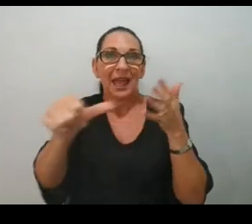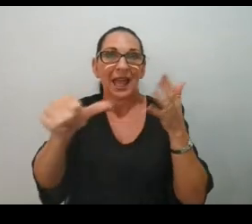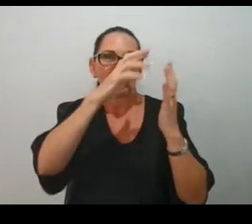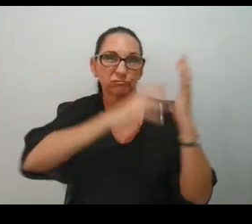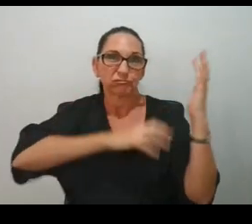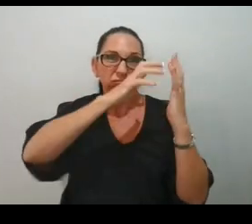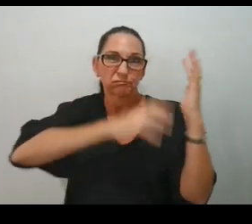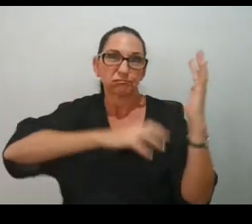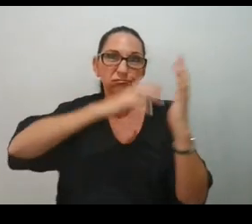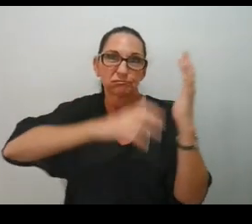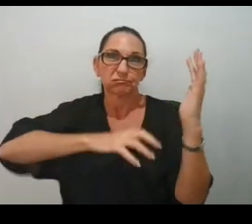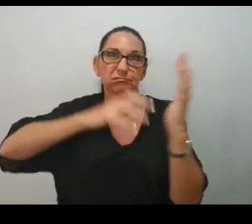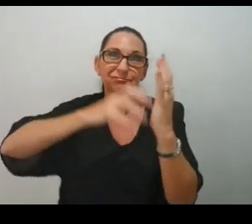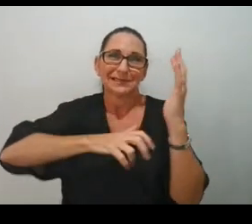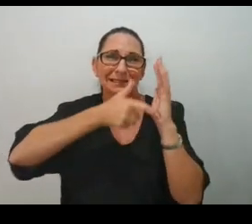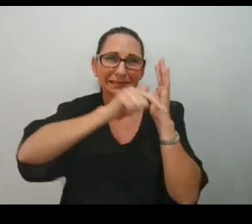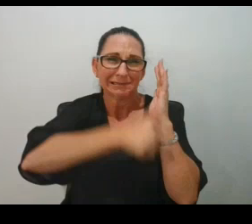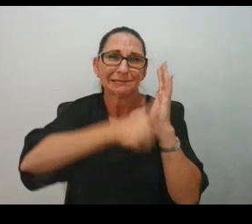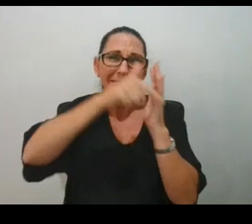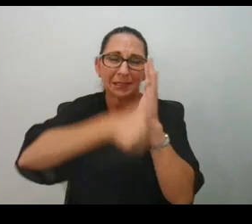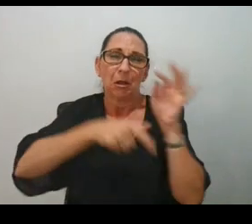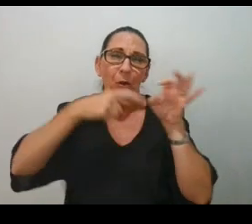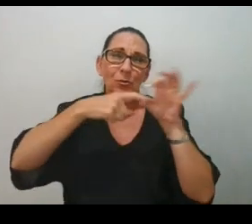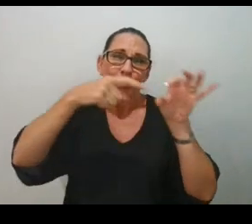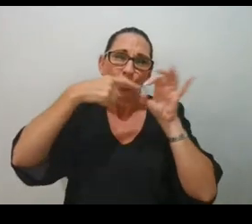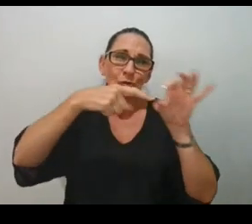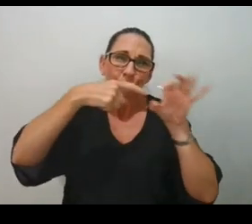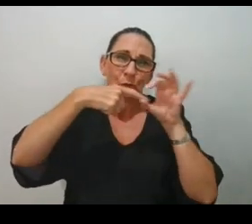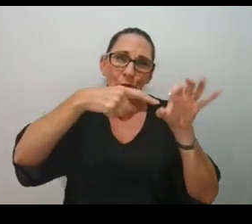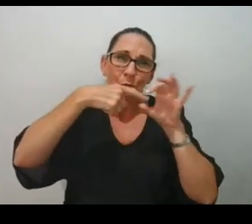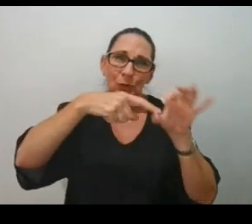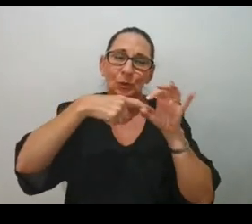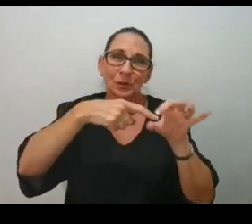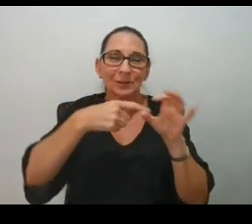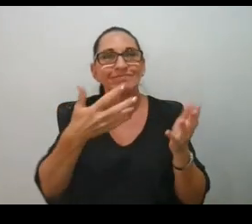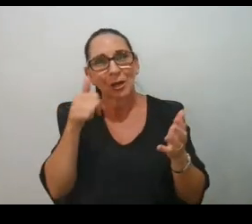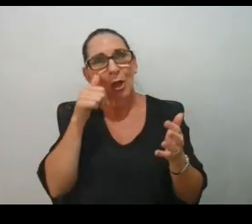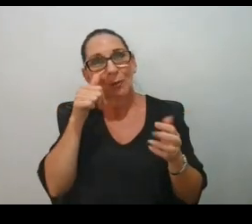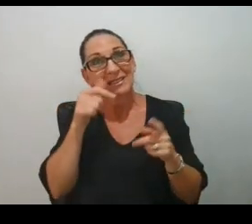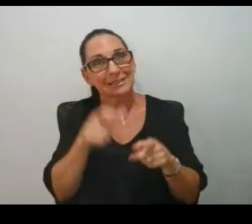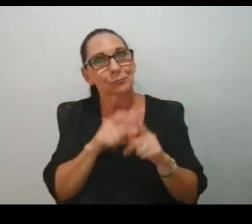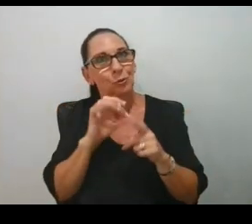isn't it Leanne it asks for a lot of information not just information about the legal issue but